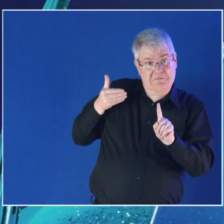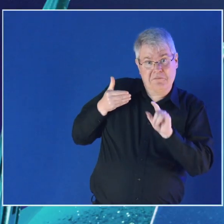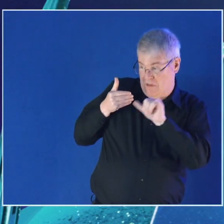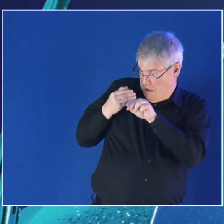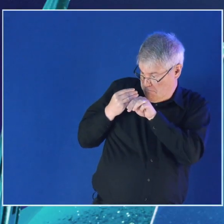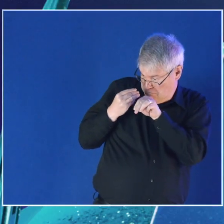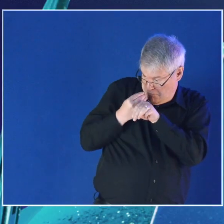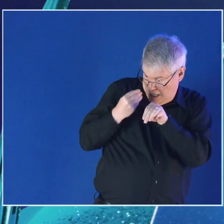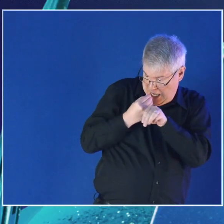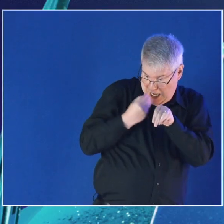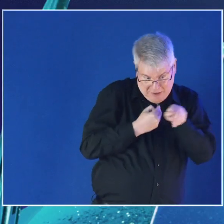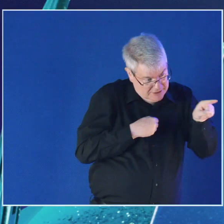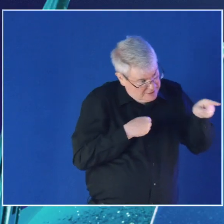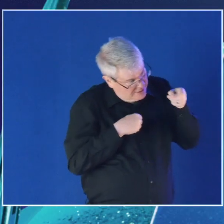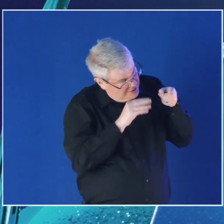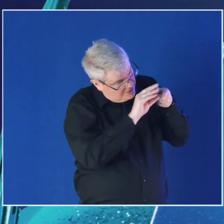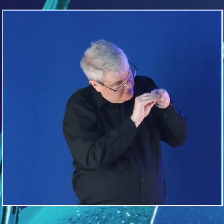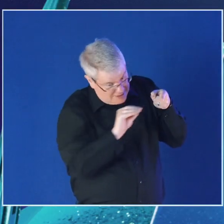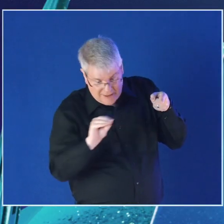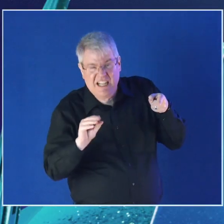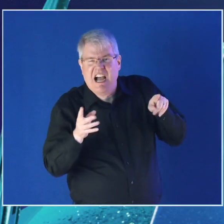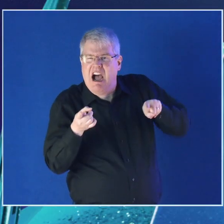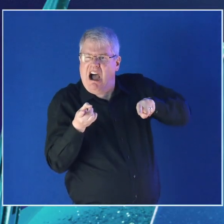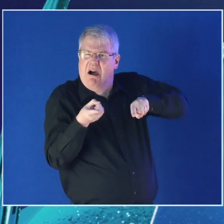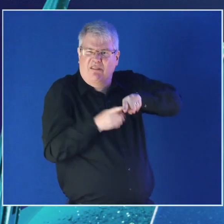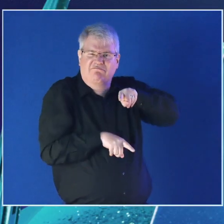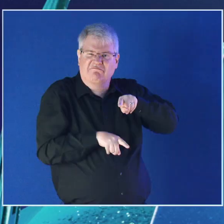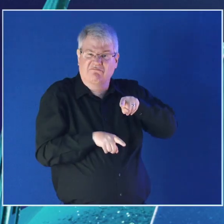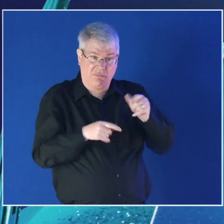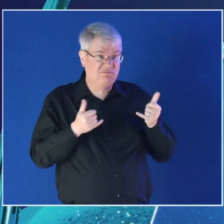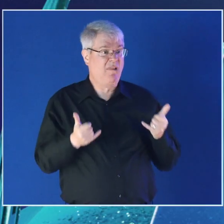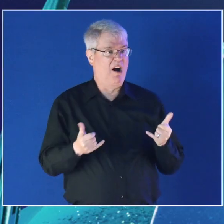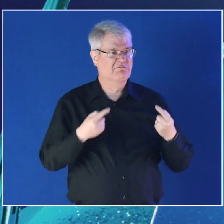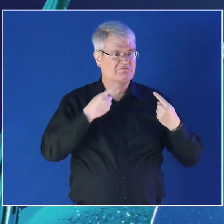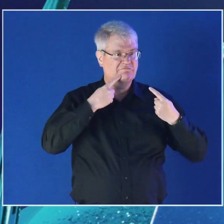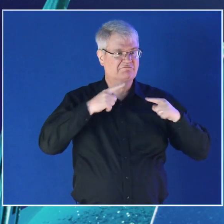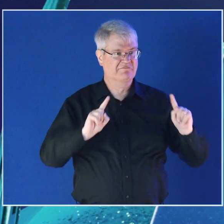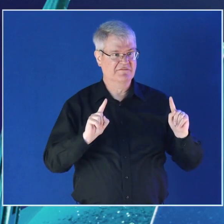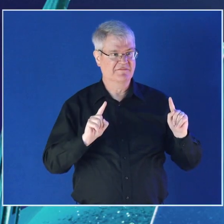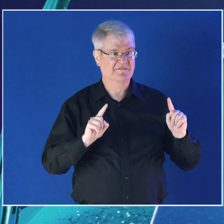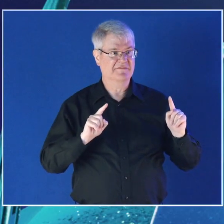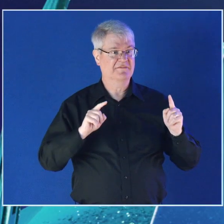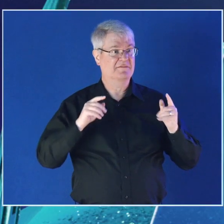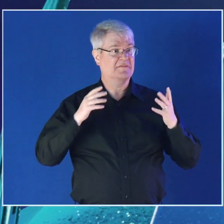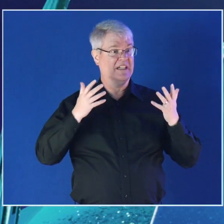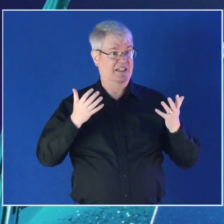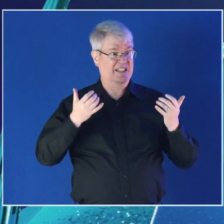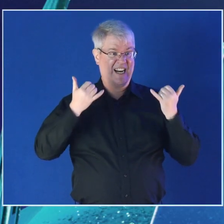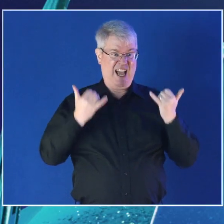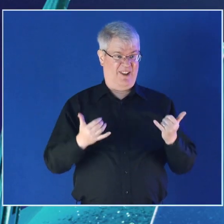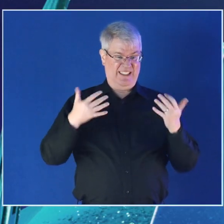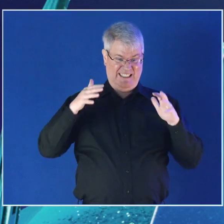Now, we see over 3.5 million people copying and pasting math